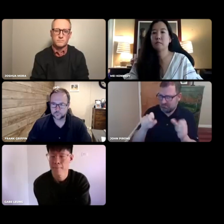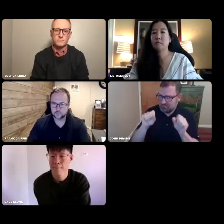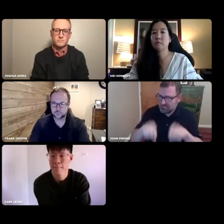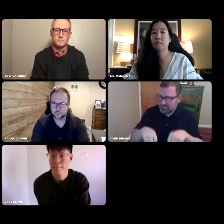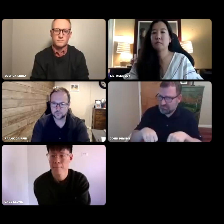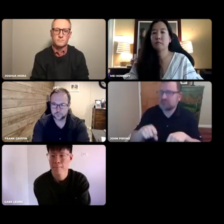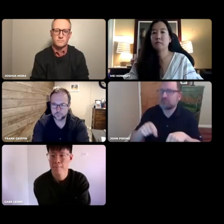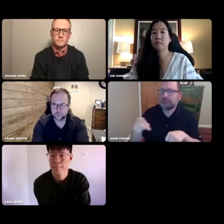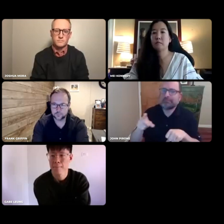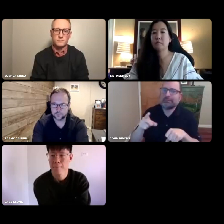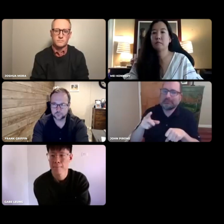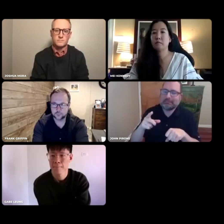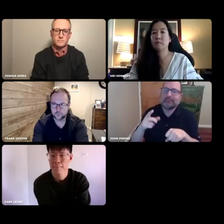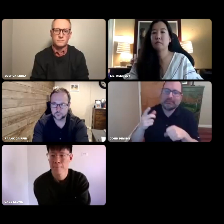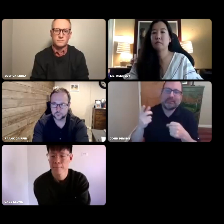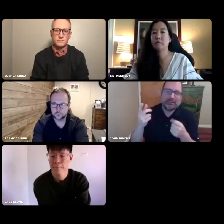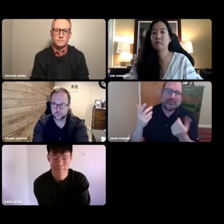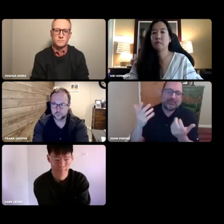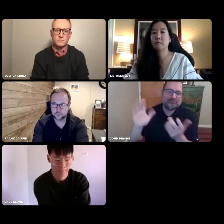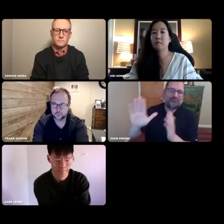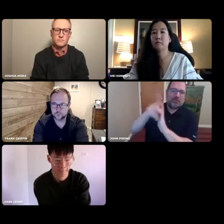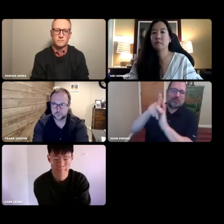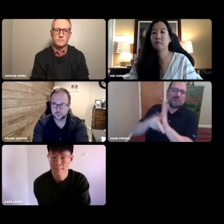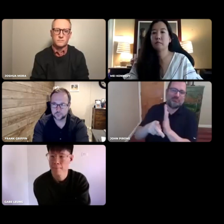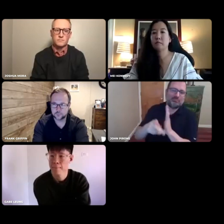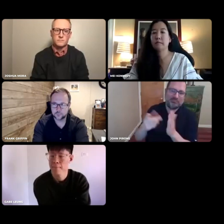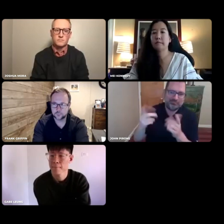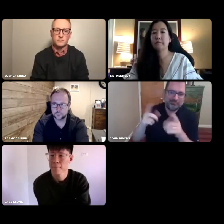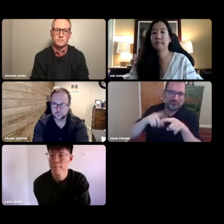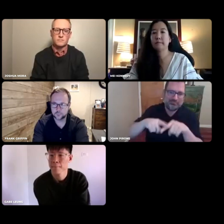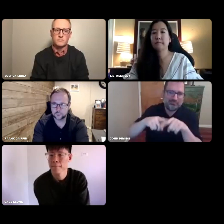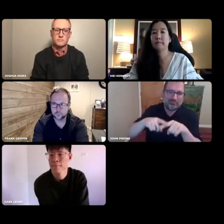that policy. You can ask them to clarify what the policy is.